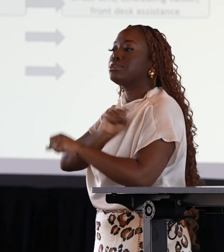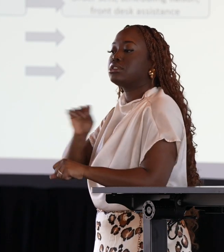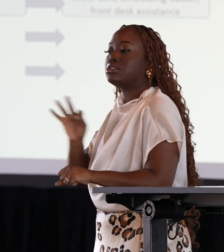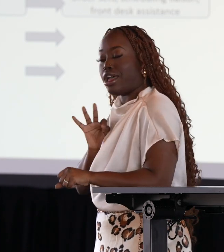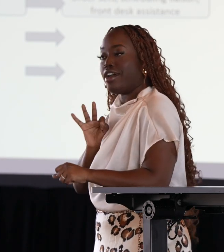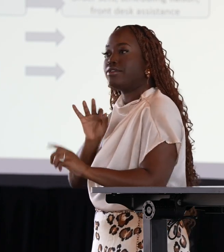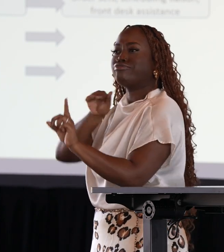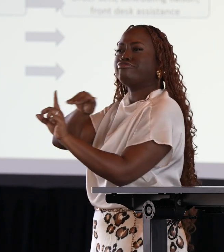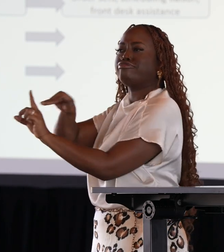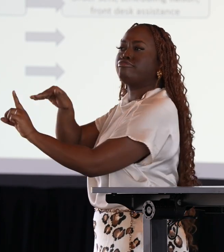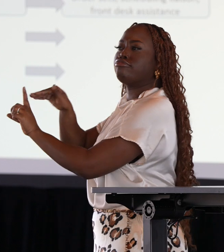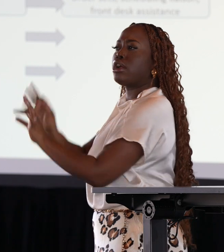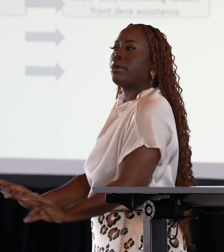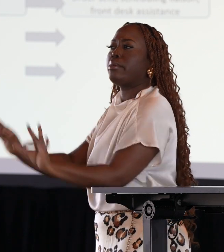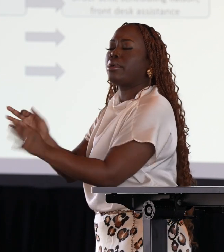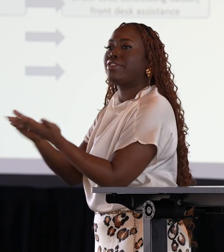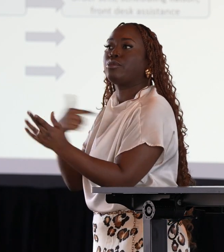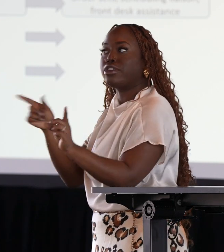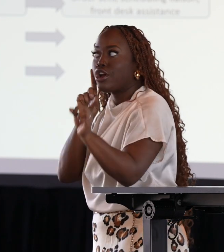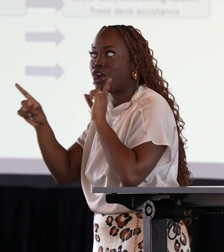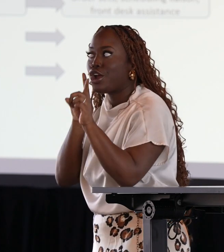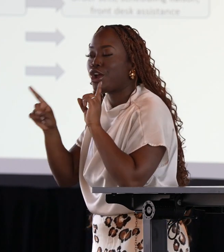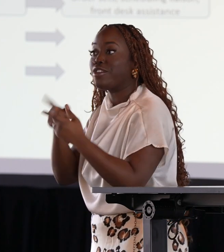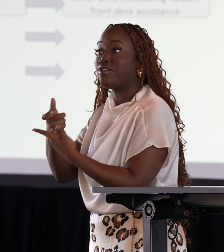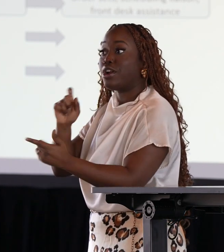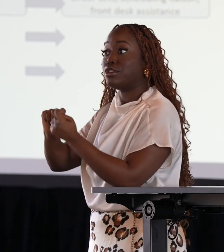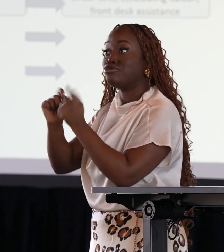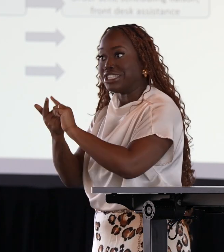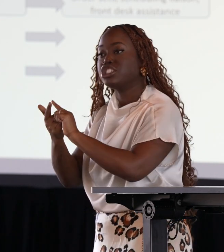reminders those important things, As we kind of heard from a knowledge translation piece, do the time to set up the